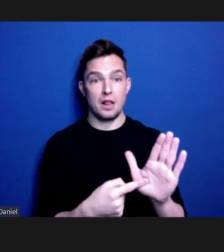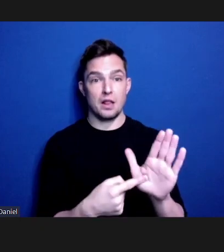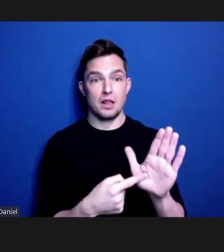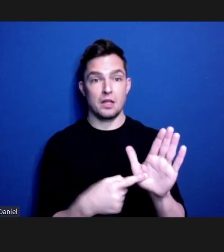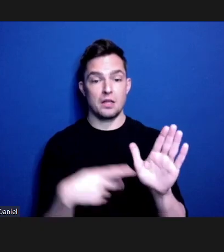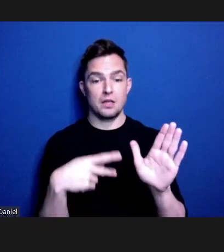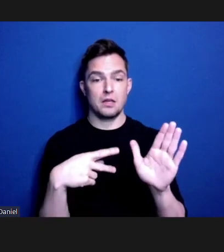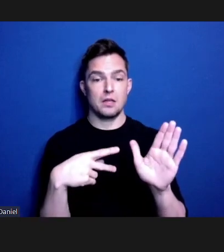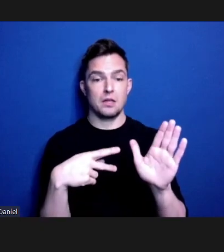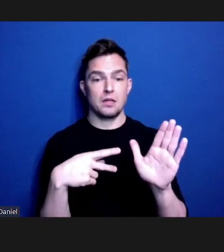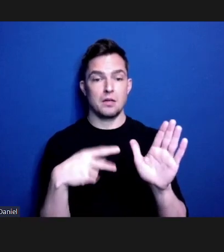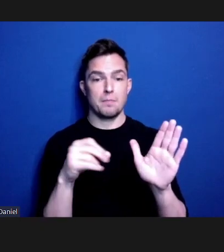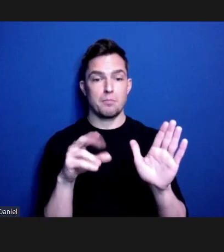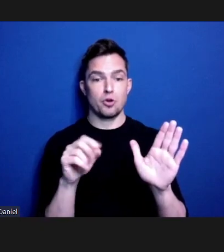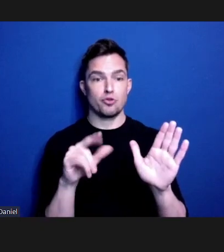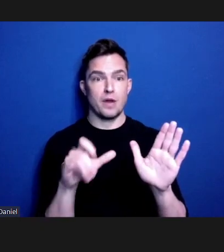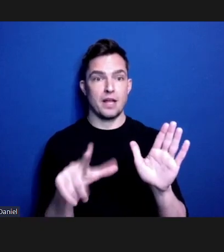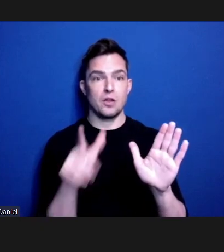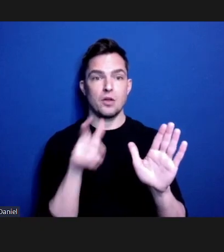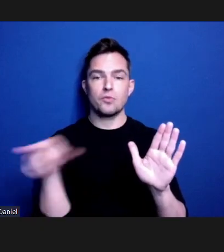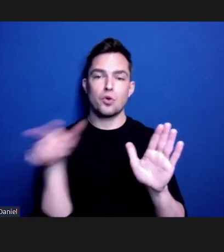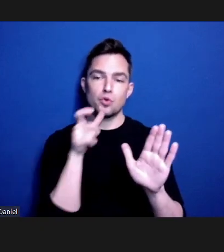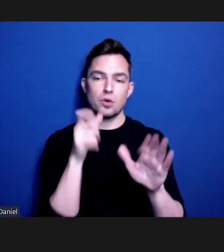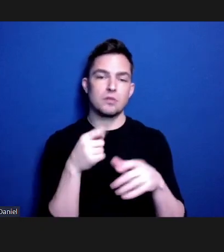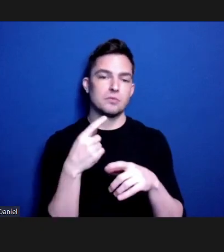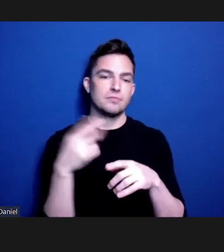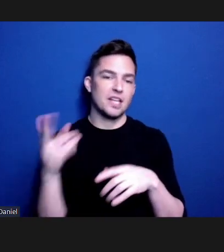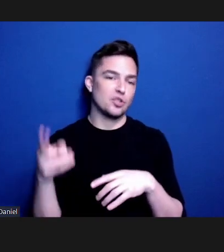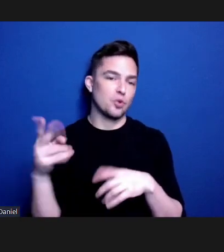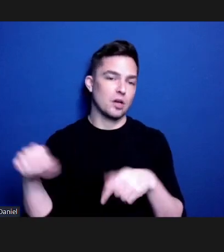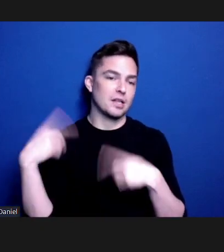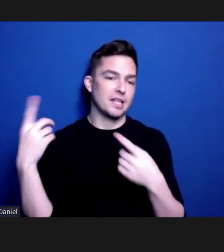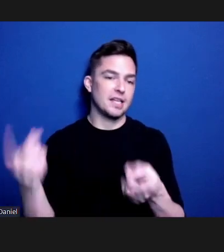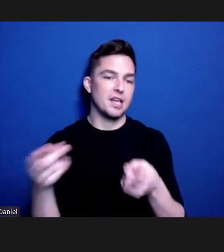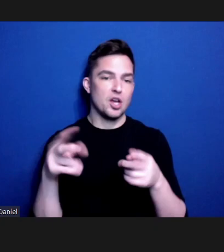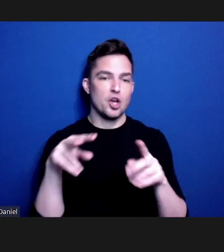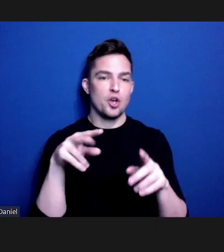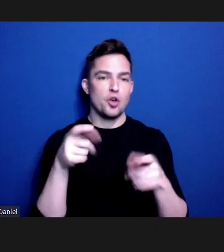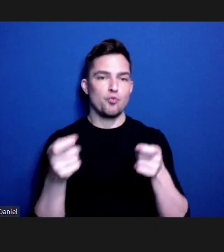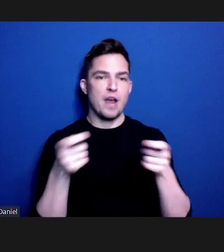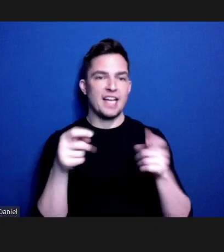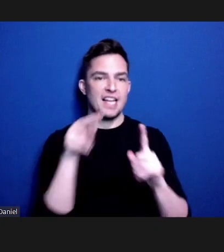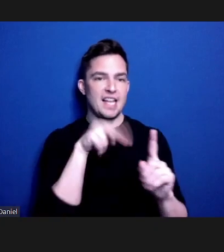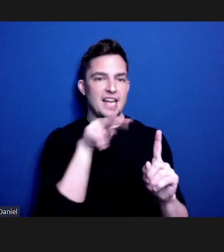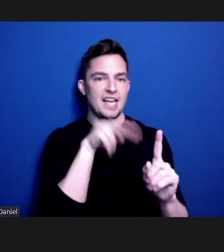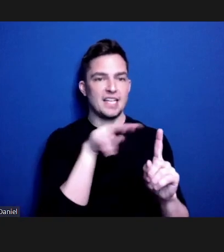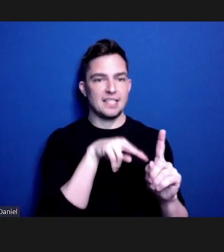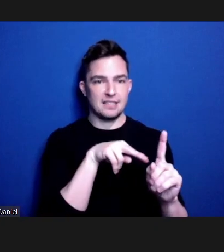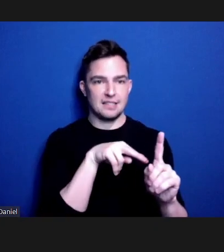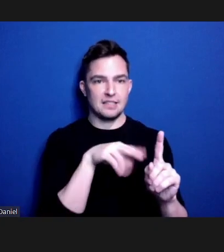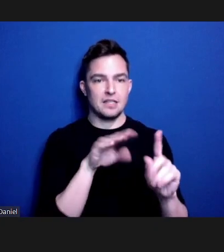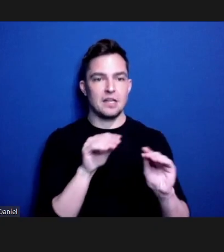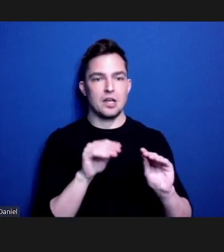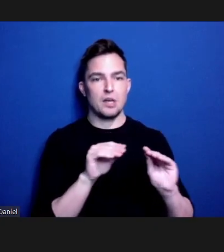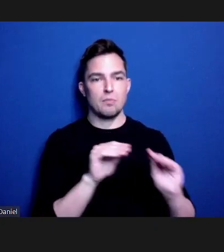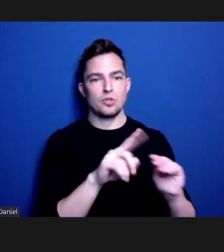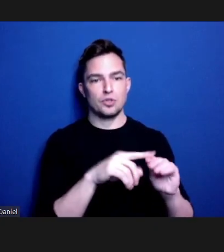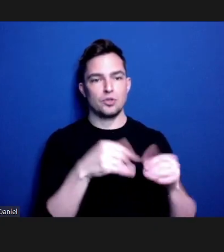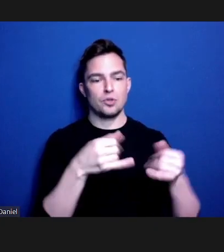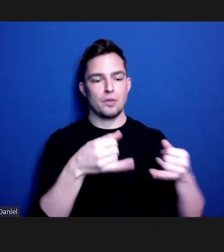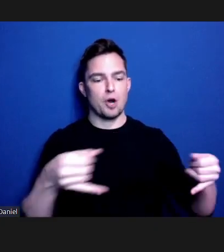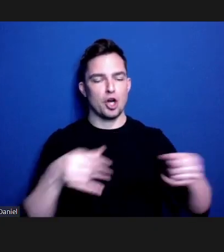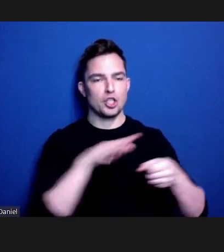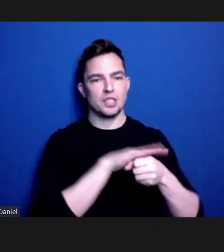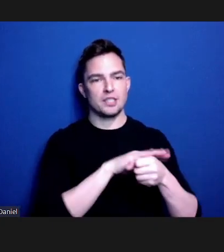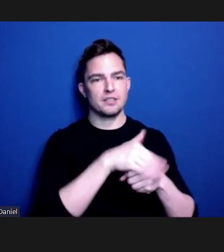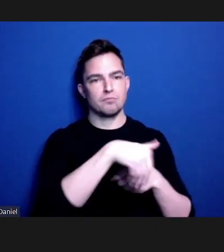are historically like regulated and pushed to the margins. So we know who they are in